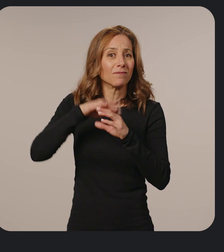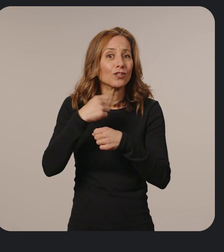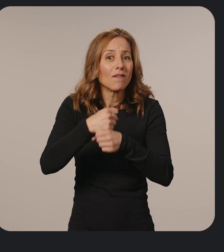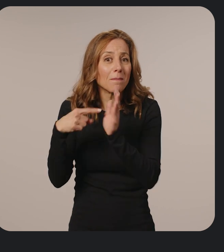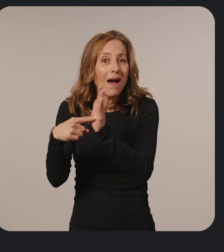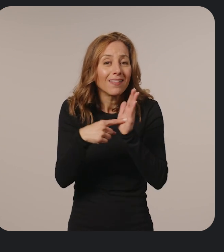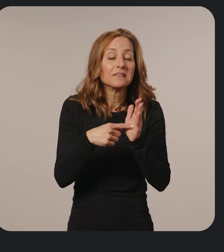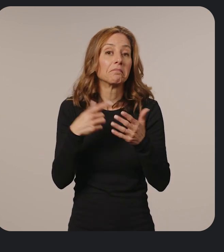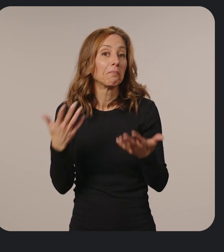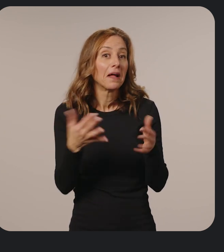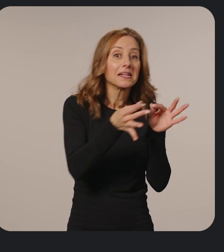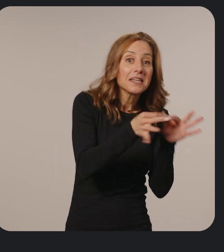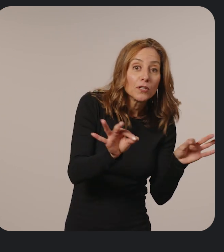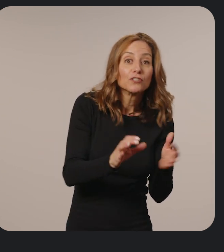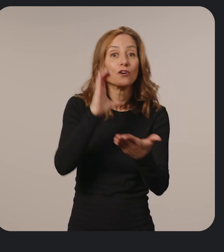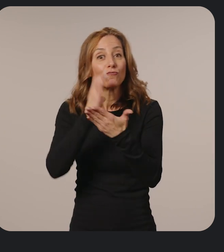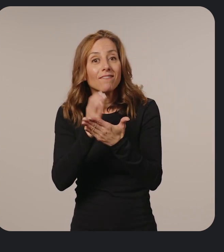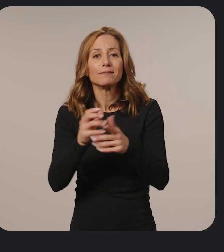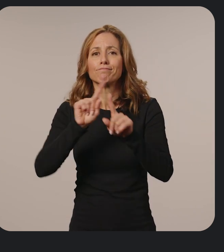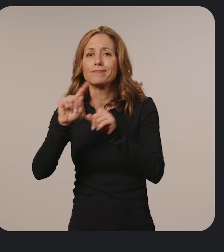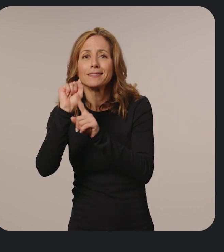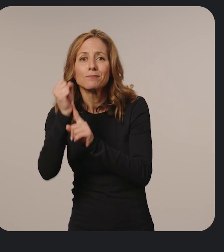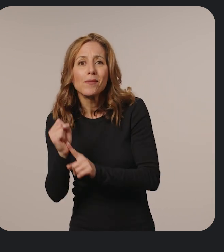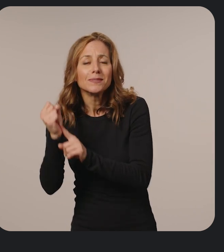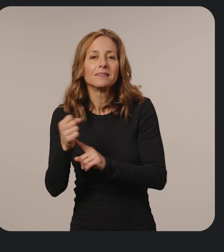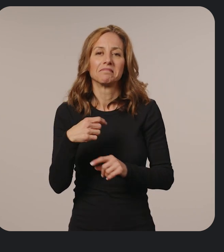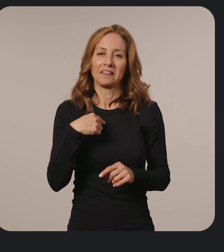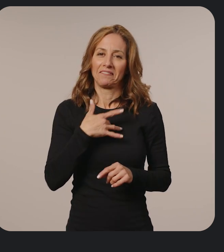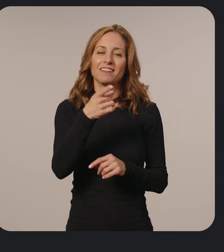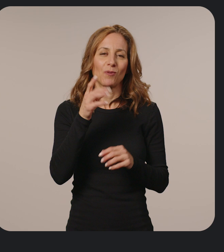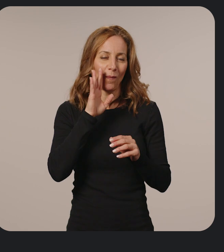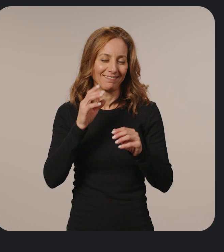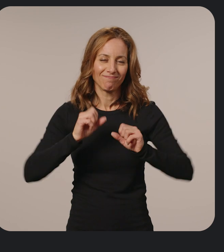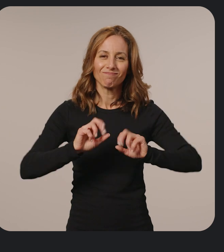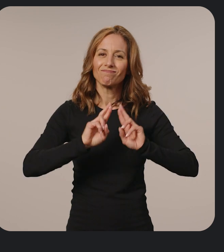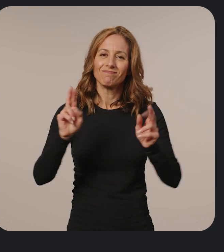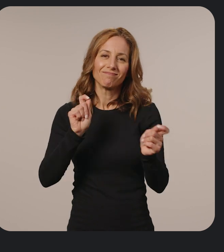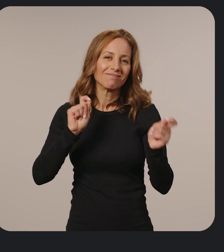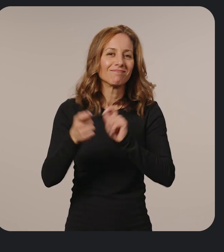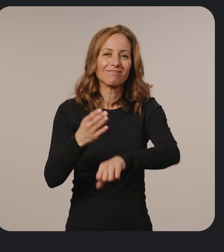I think you'll be well positioned to really make a change for the better. It's going to be a fascinating journey.